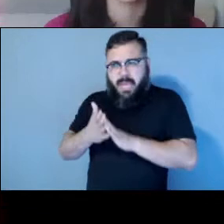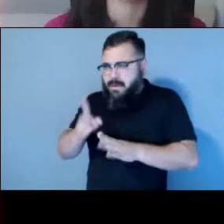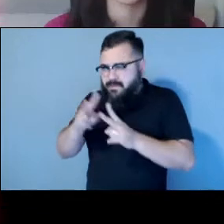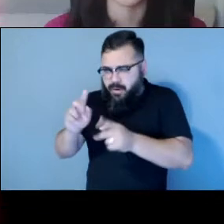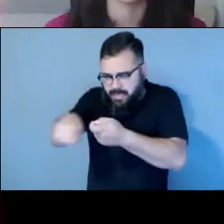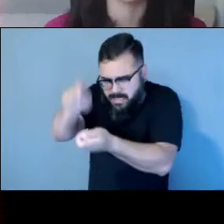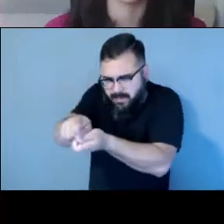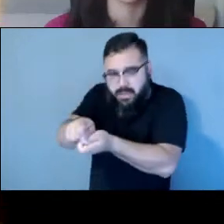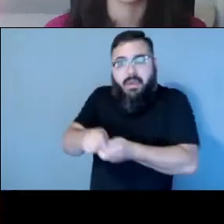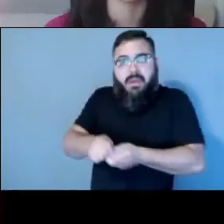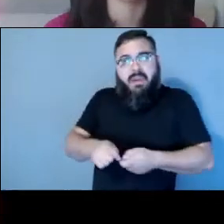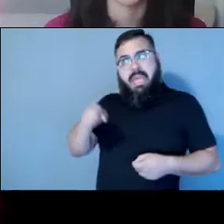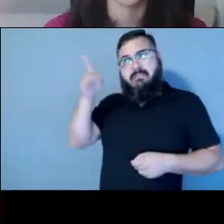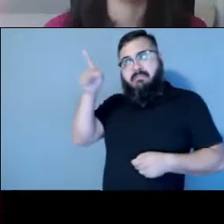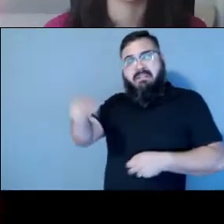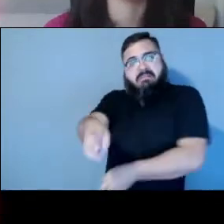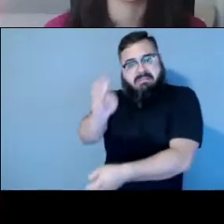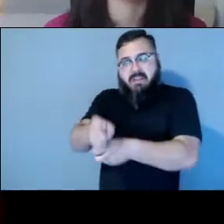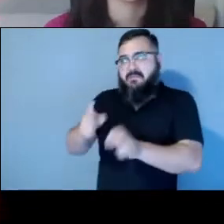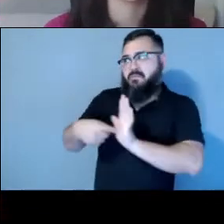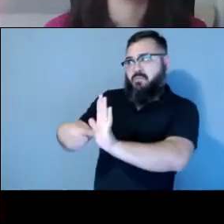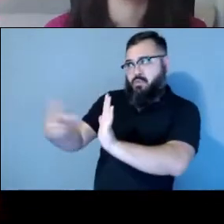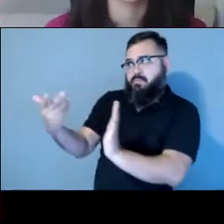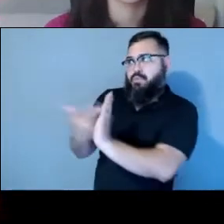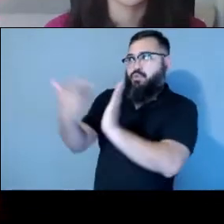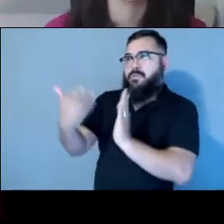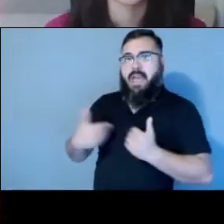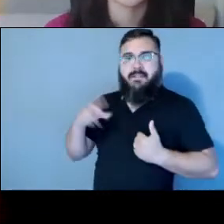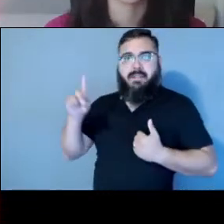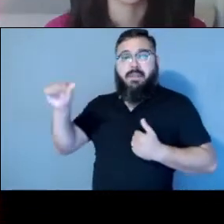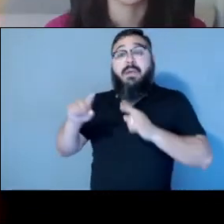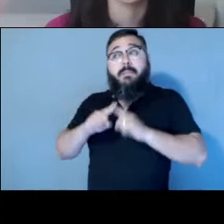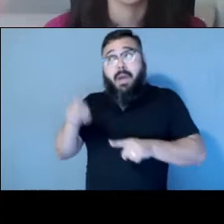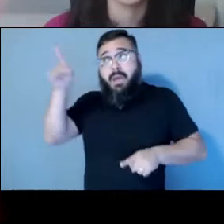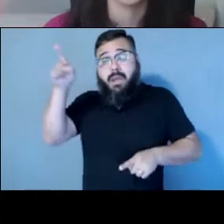that a person had a disability, but because of Congressional action,